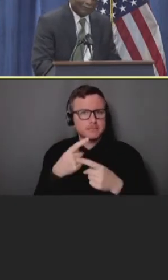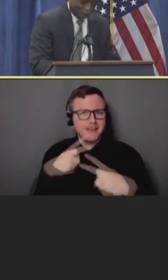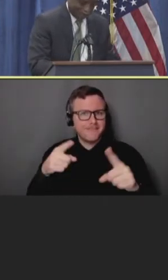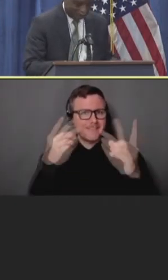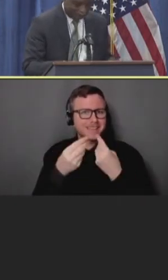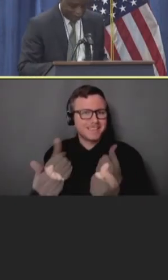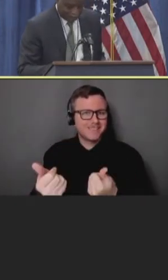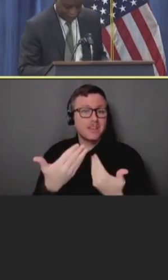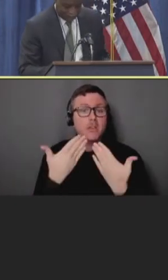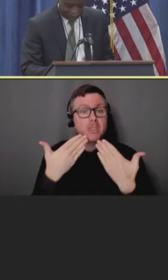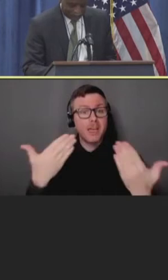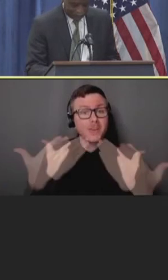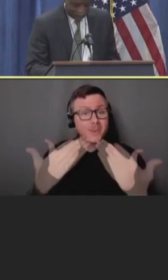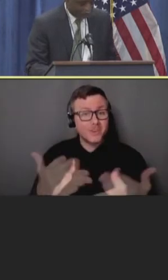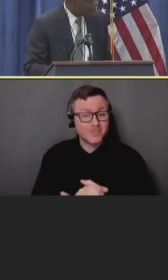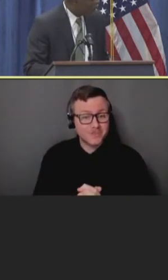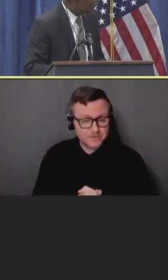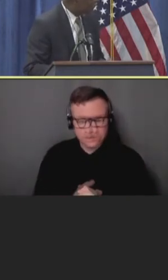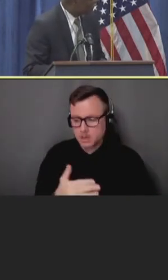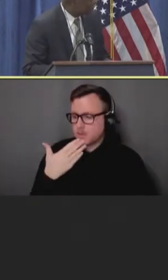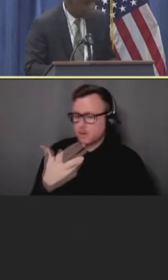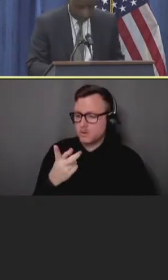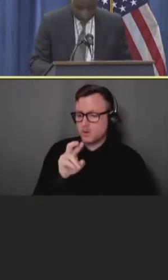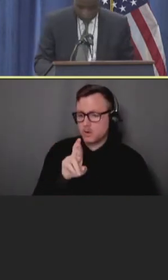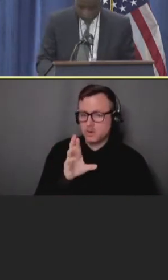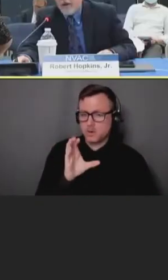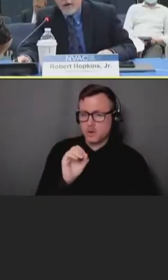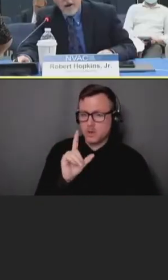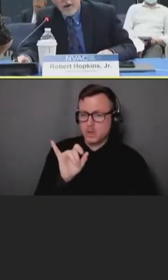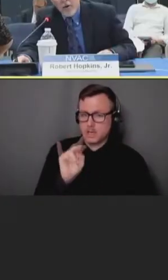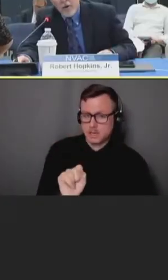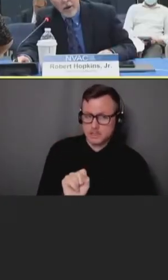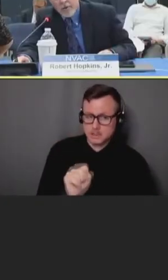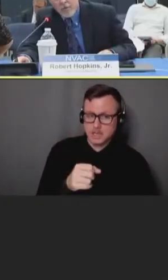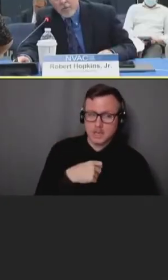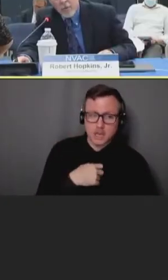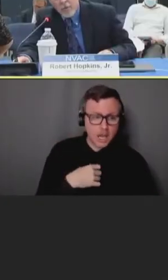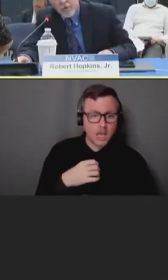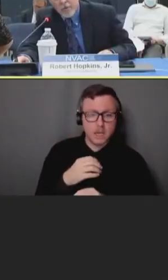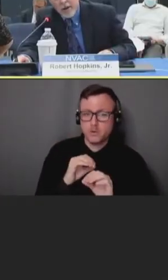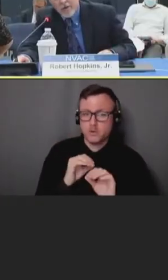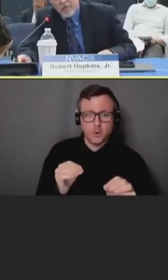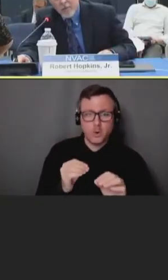Robert Hopkins: Thank you, Dr. Collins. And I had no trouble with your accent from